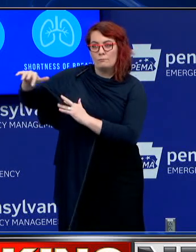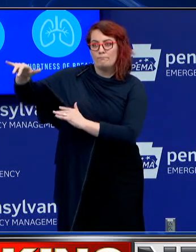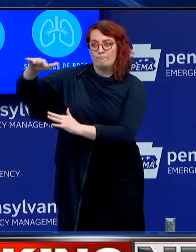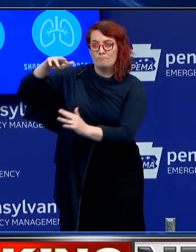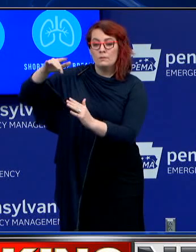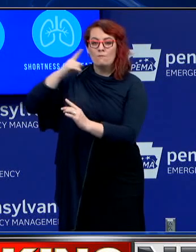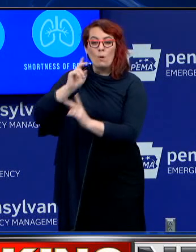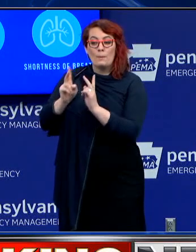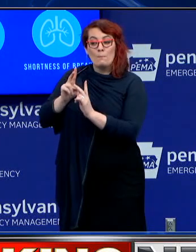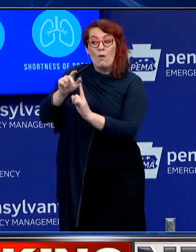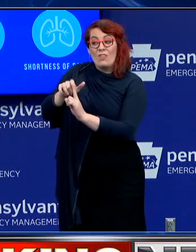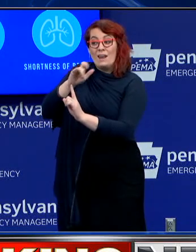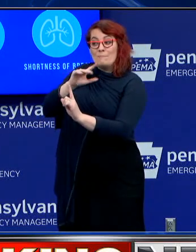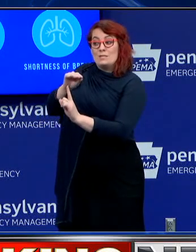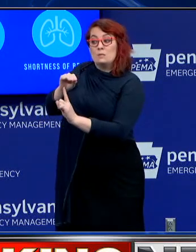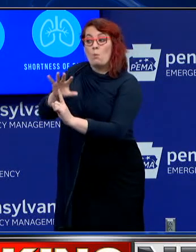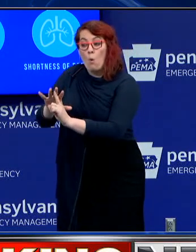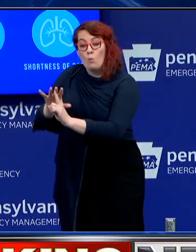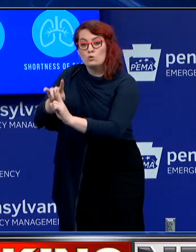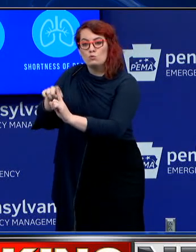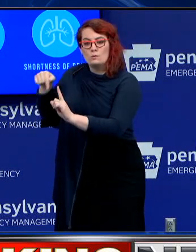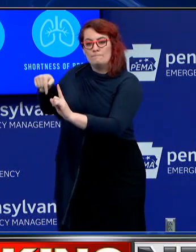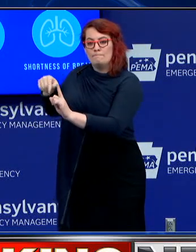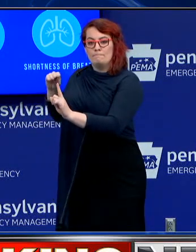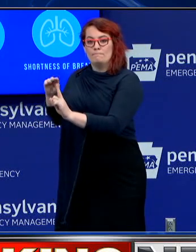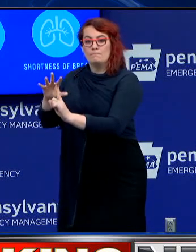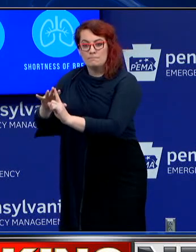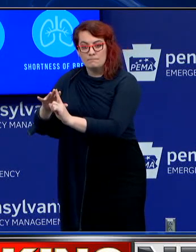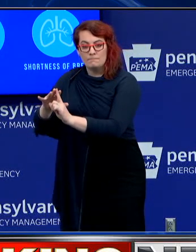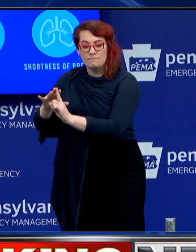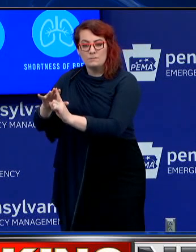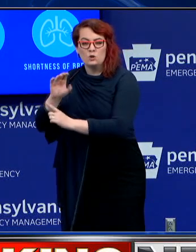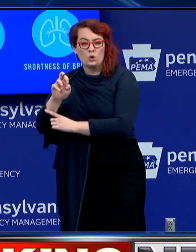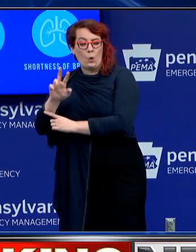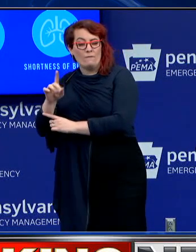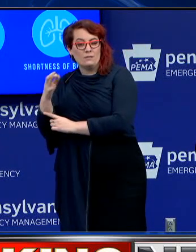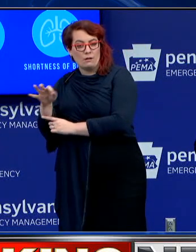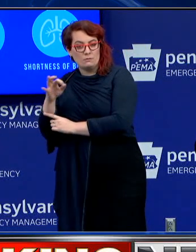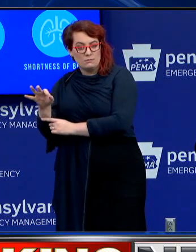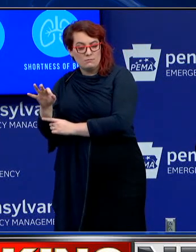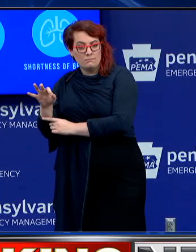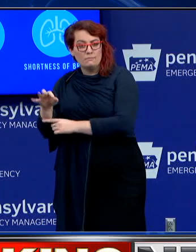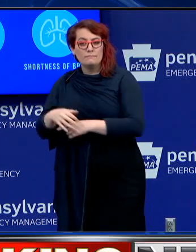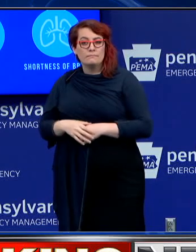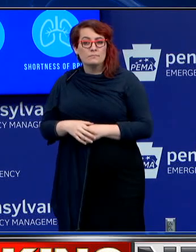QUIZ, TEACHERS GET UP TO 50 POINTS IN POP QUIZ STUDENTS PLAYING UP TO 30. POINTS IN POP QUIZ STUDENTS PLAYING UP TO 30. NICELY DONE THERE. PLAYING UP TO 30. NICELY DONE THERE. THEY GOT THE EXTRA CREDIT. NICELY DONE THERE. THEY GOT THE EXTRA CREDIT. THAT WAS DOUBLE POINTS. THEY GOT THE EXTRA CREDIT. THAT WAS DOUBLE POINTS. TODAY, STUDENTS TEACHER, WE'RE